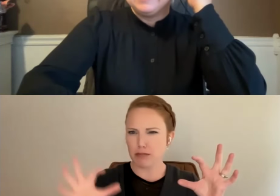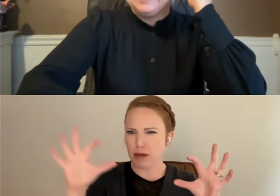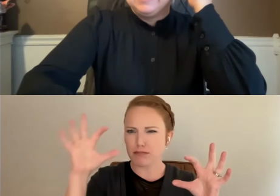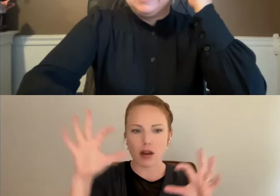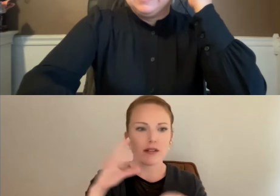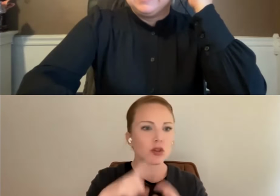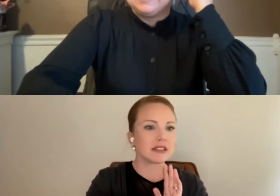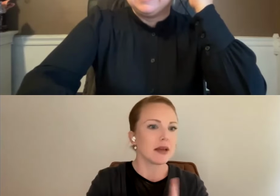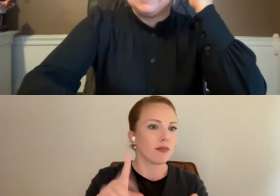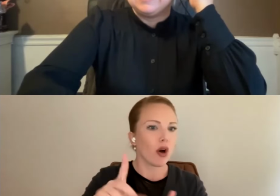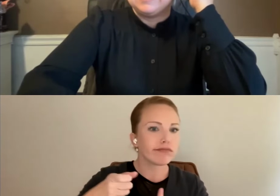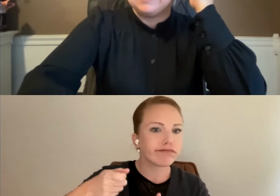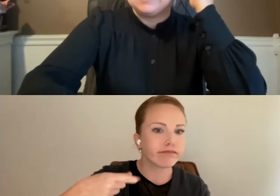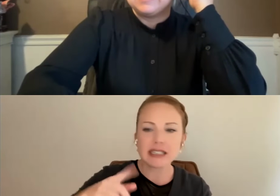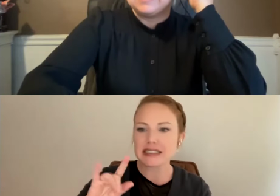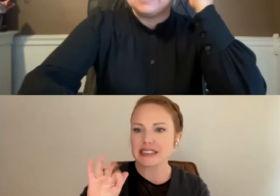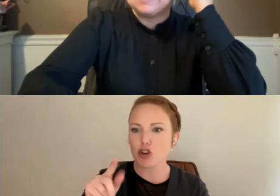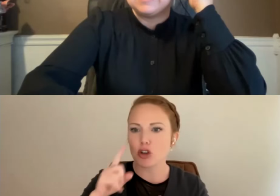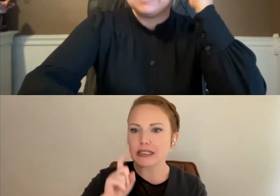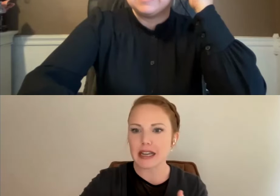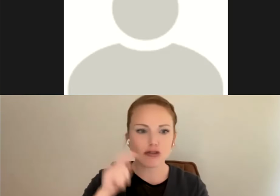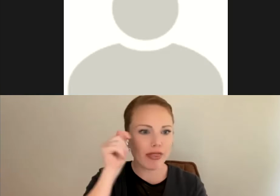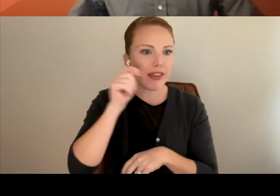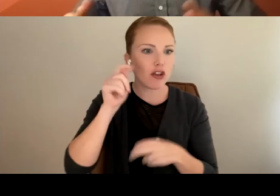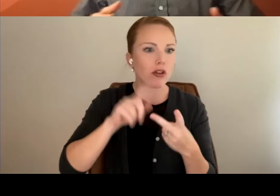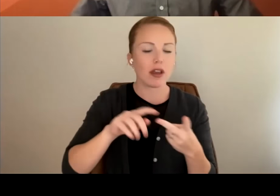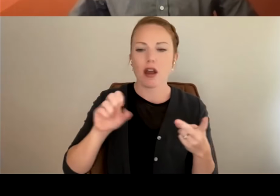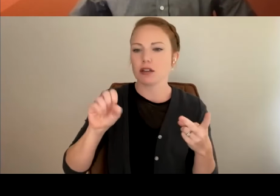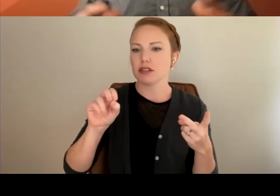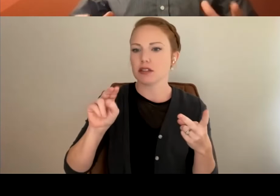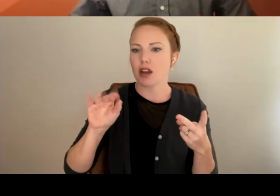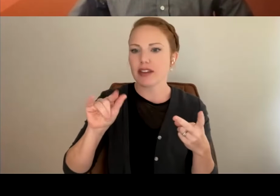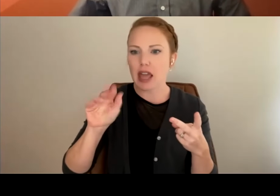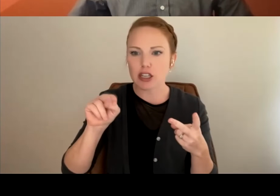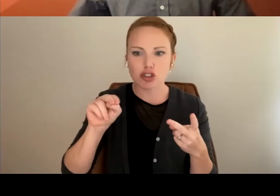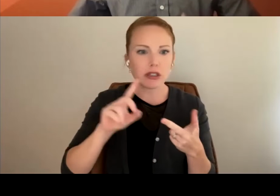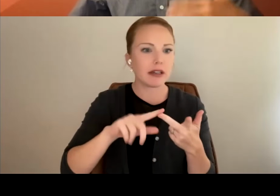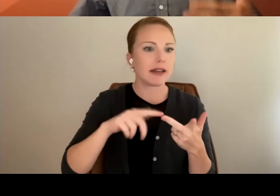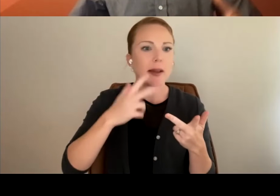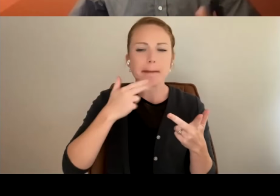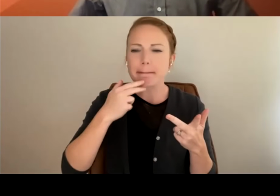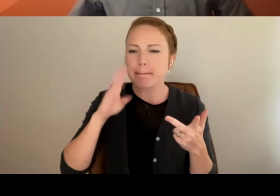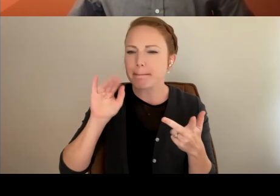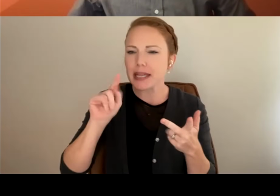detection theory, sonification, bits of data, bits of information and I'm going to flesh